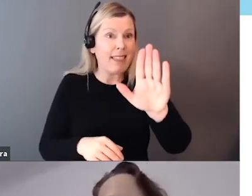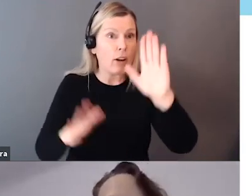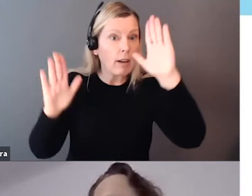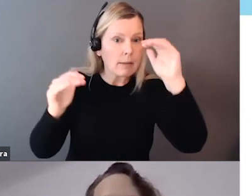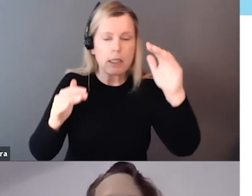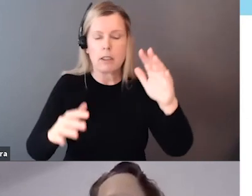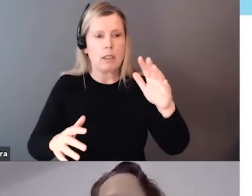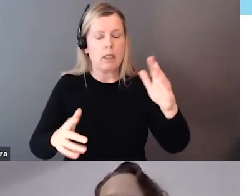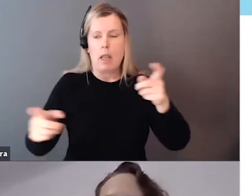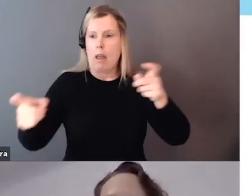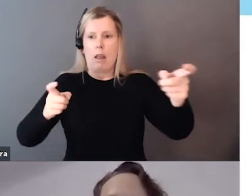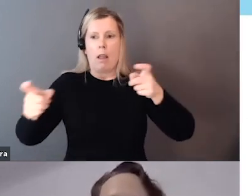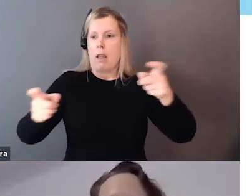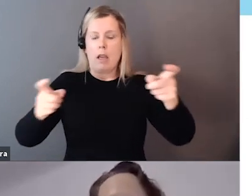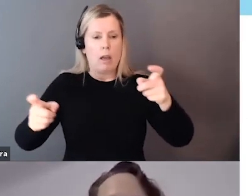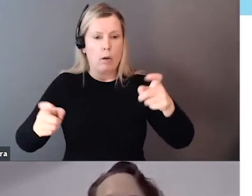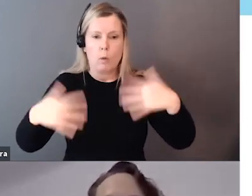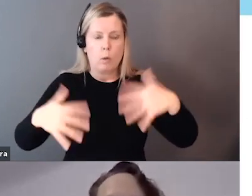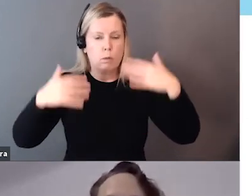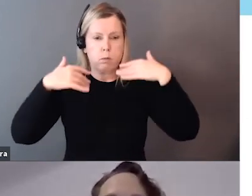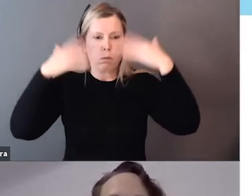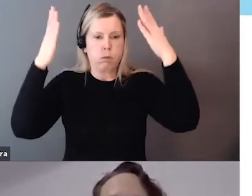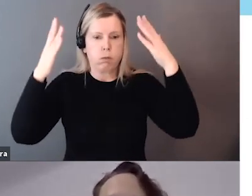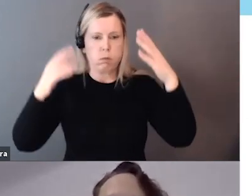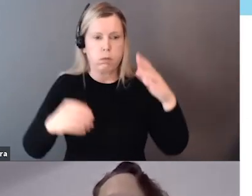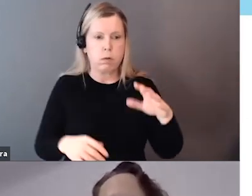juggle all of these things and in the company, we wanted to keep our insurance premiums down,